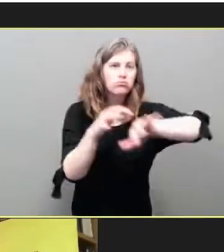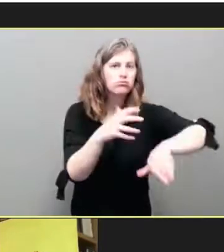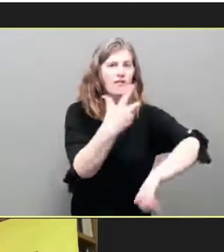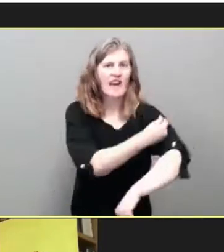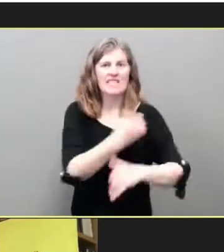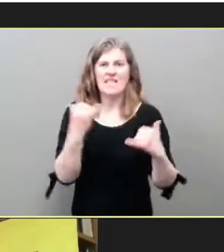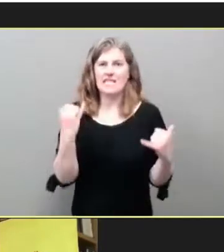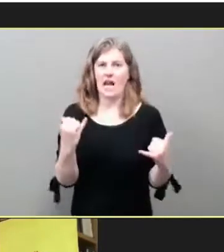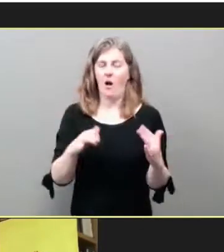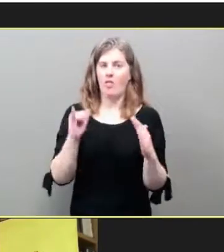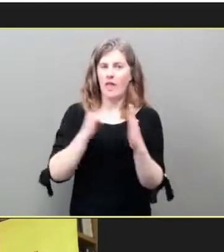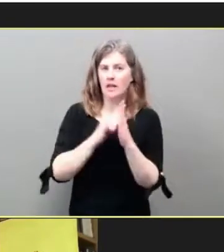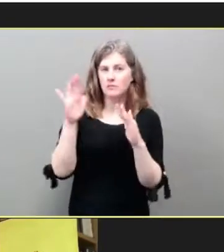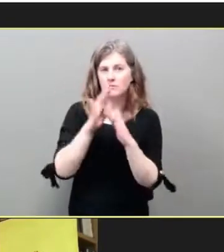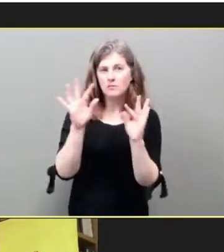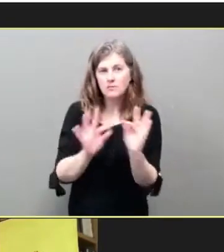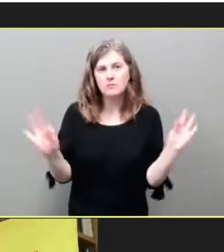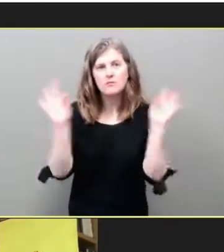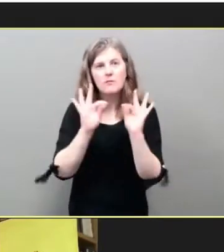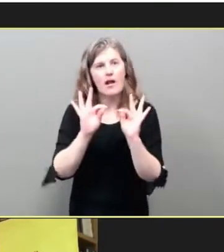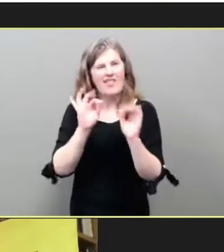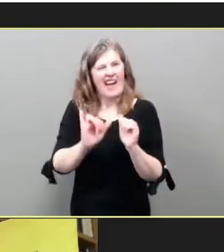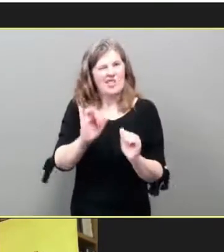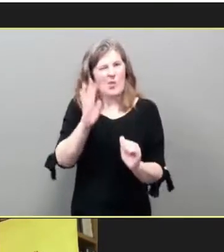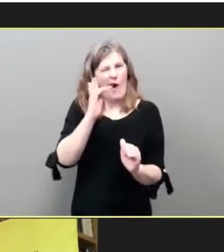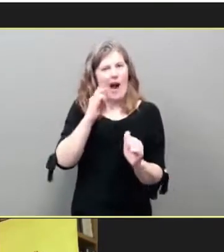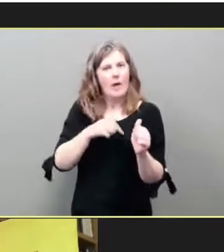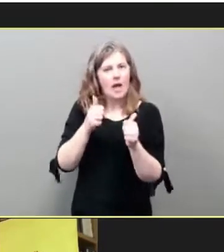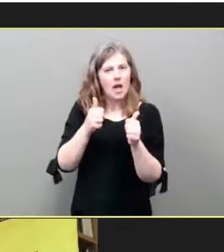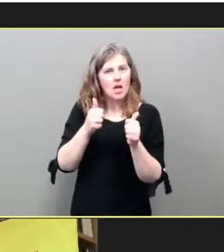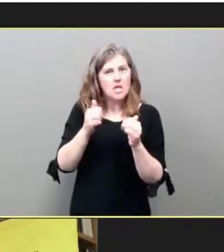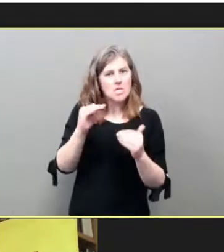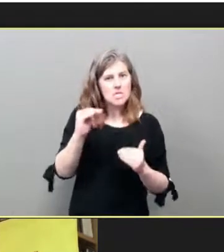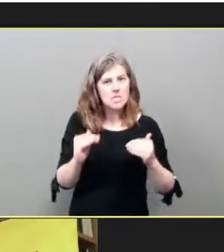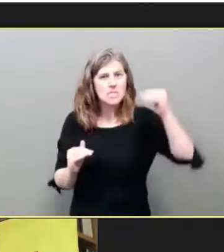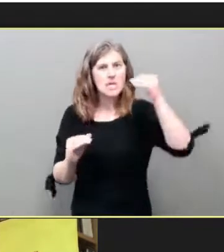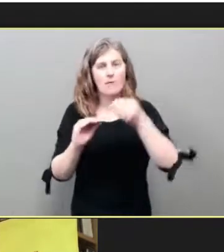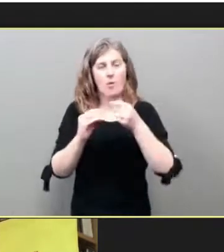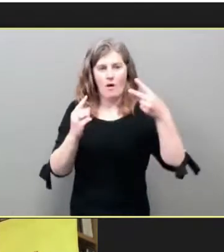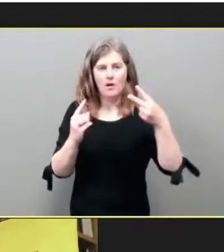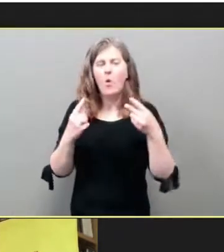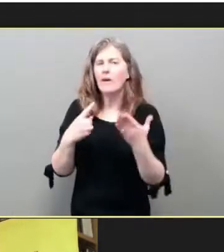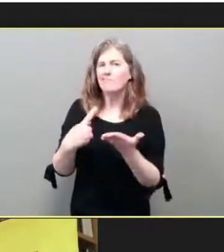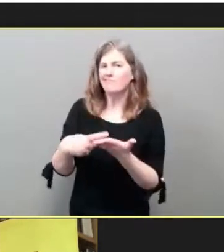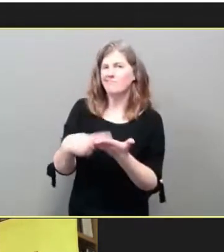think is keeping us. I had so I was we did talk about this a lot yesterday and